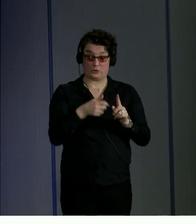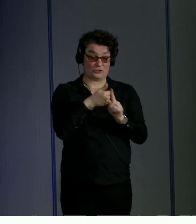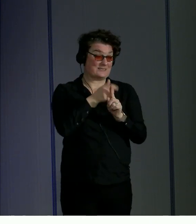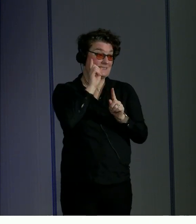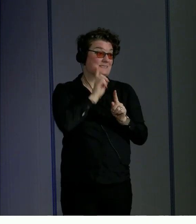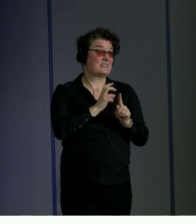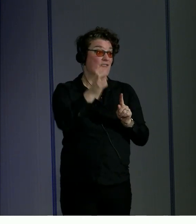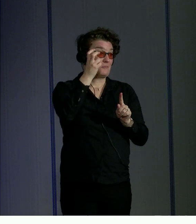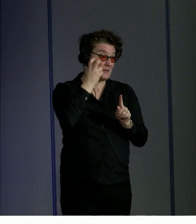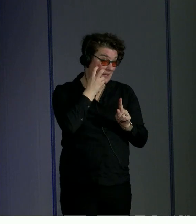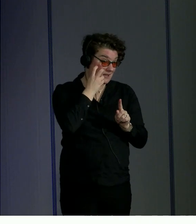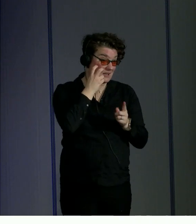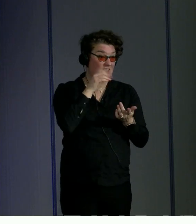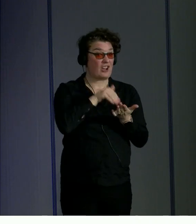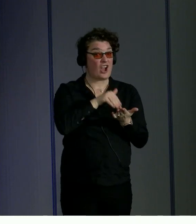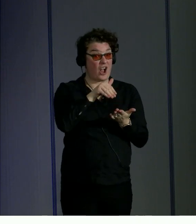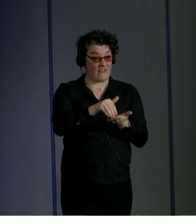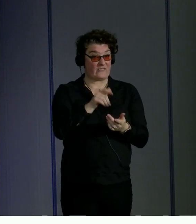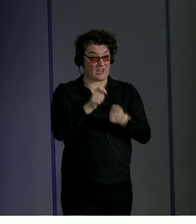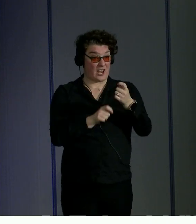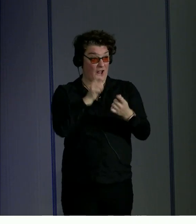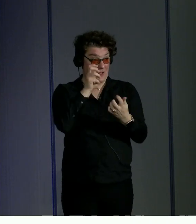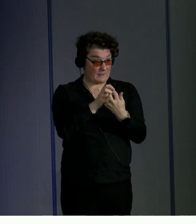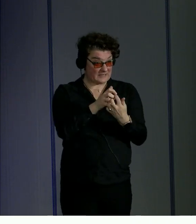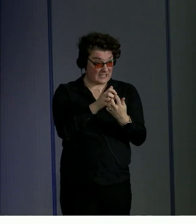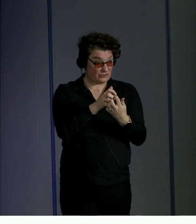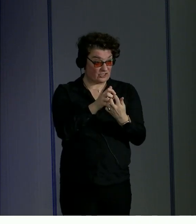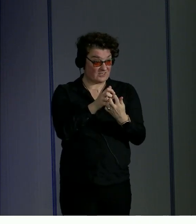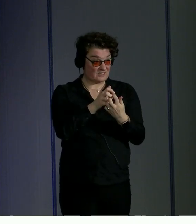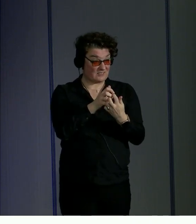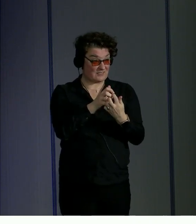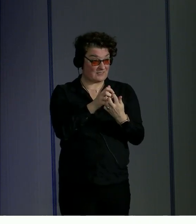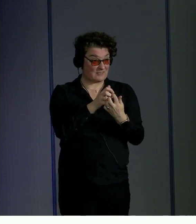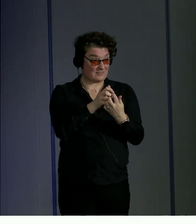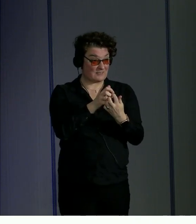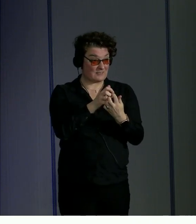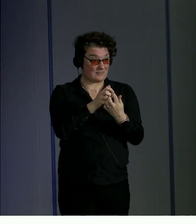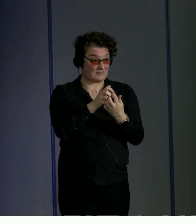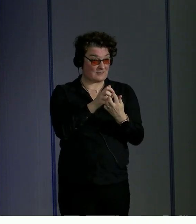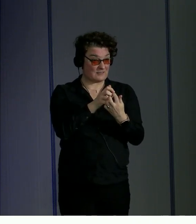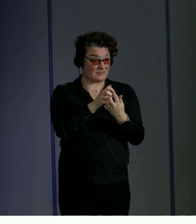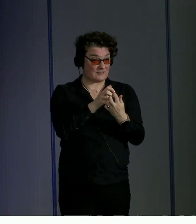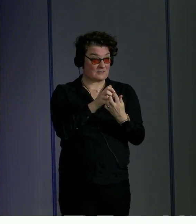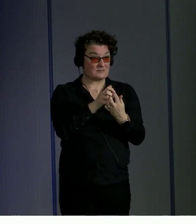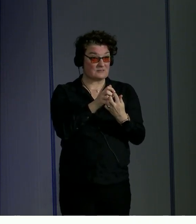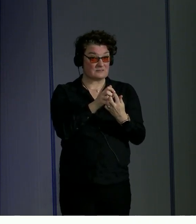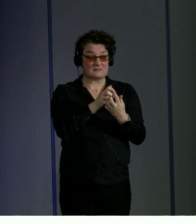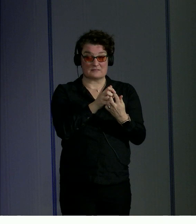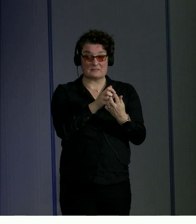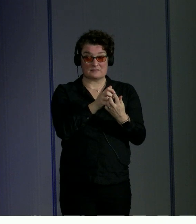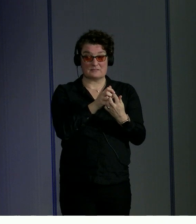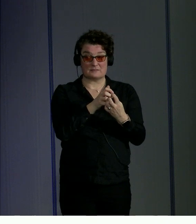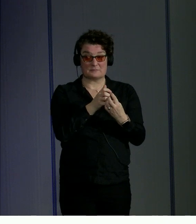oftentimes the accommodation is made in combination, or the accommodation is made